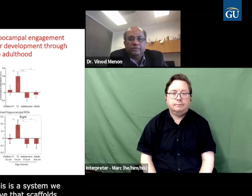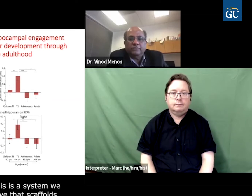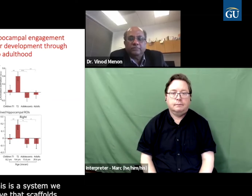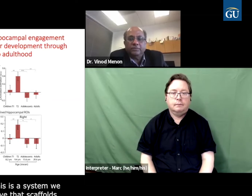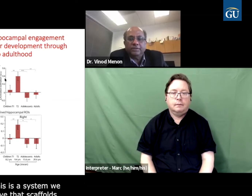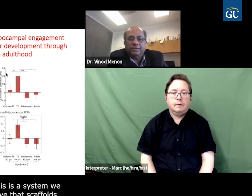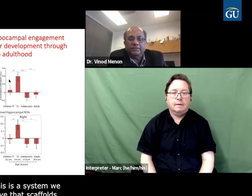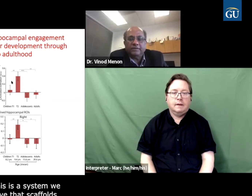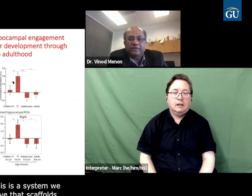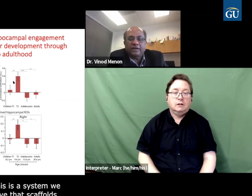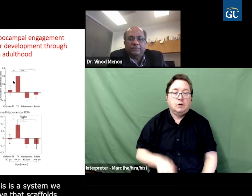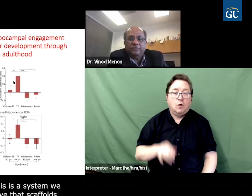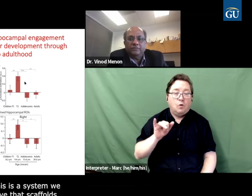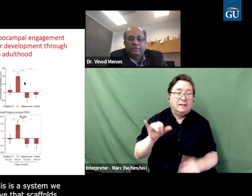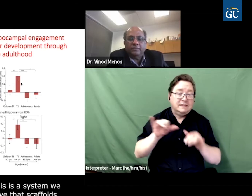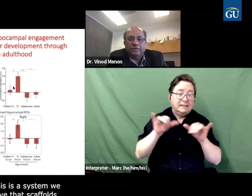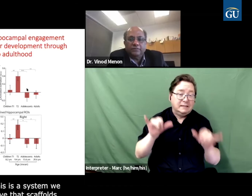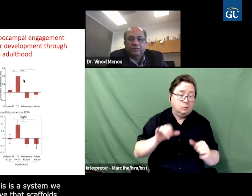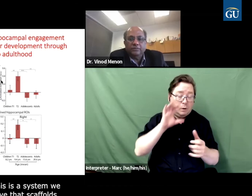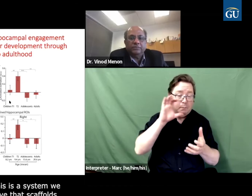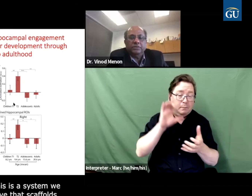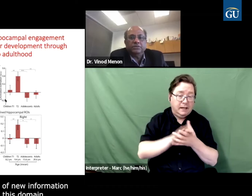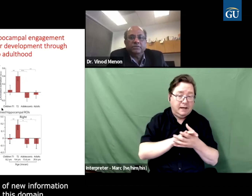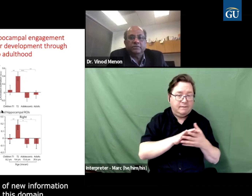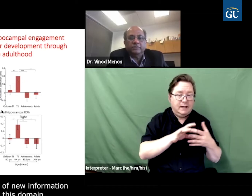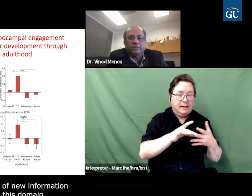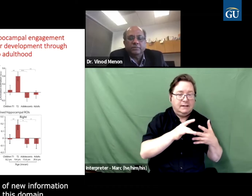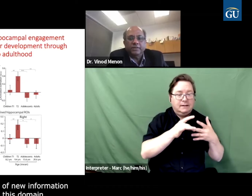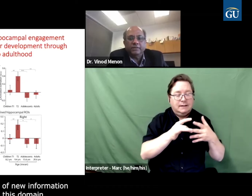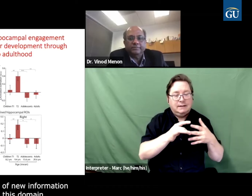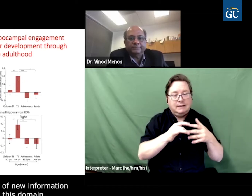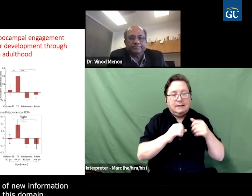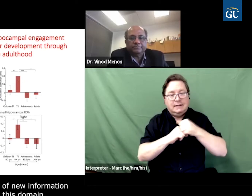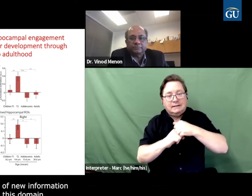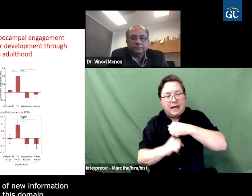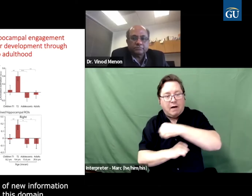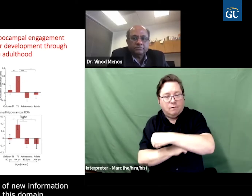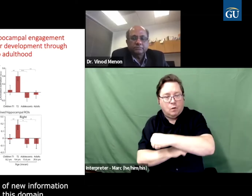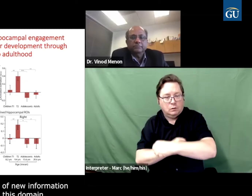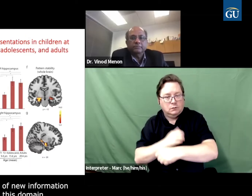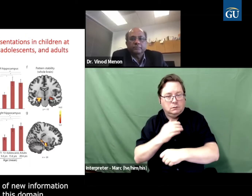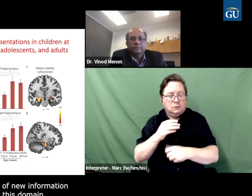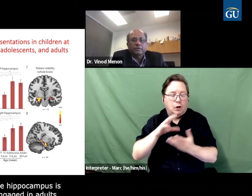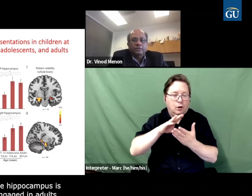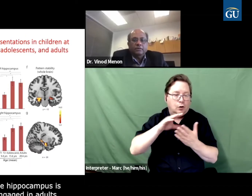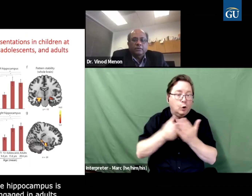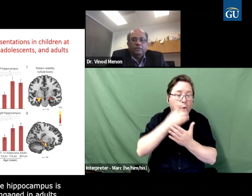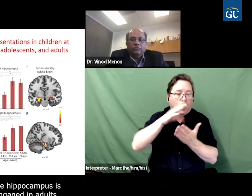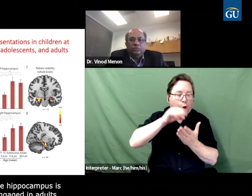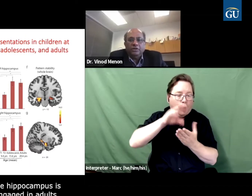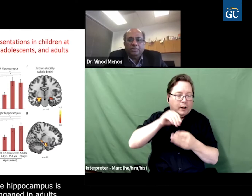so this is a system we believe that scaffolds learning of new information in this domain